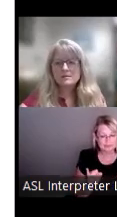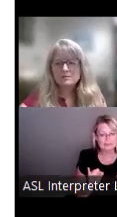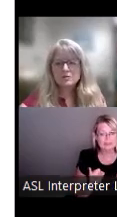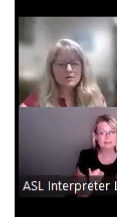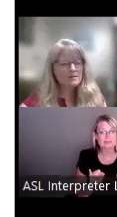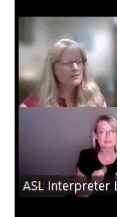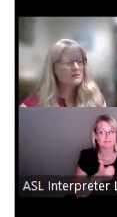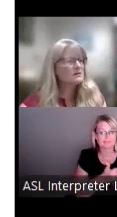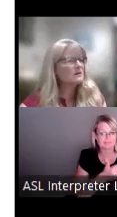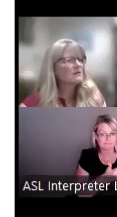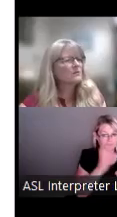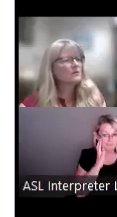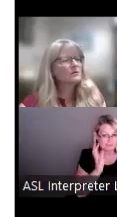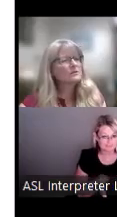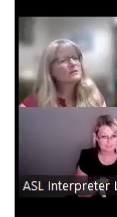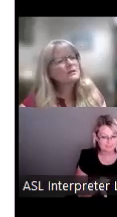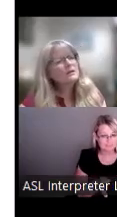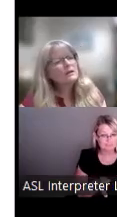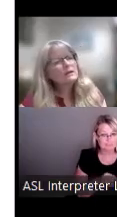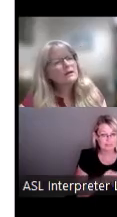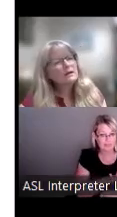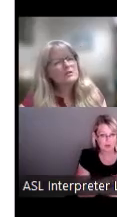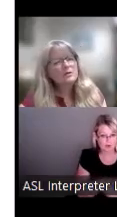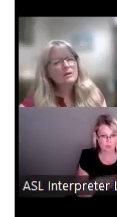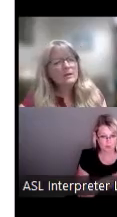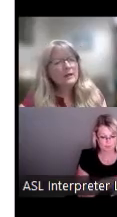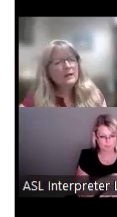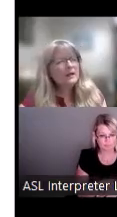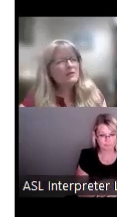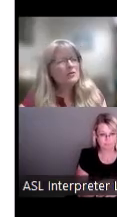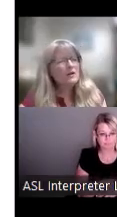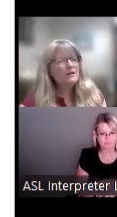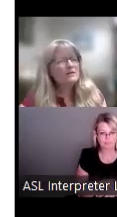make some choices in their world, scribbling and drawing